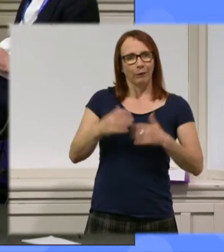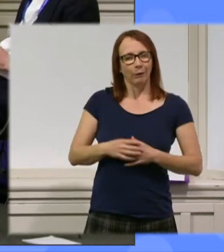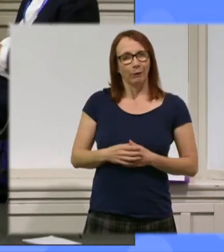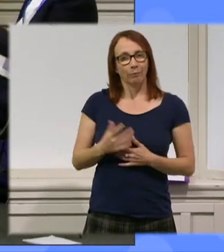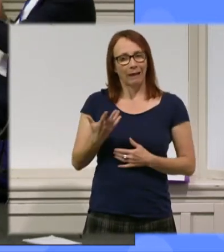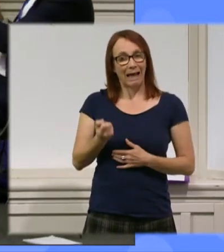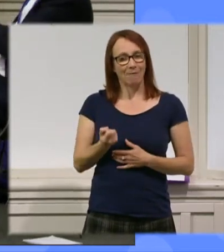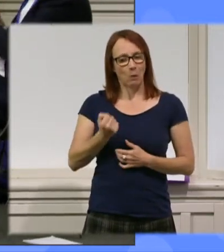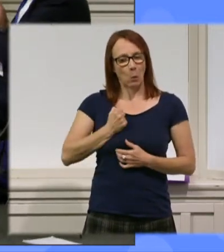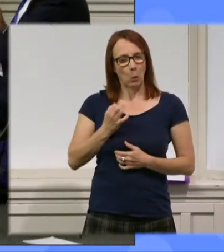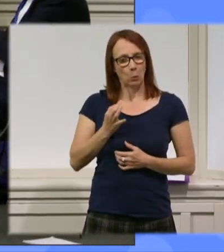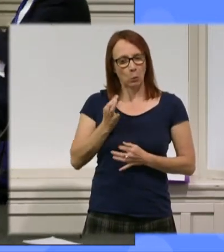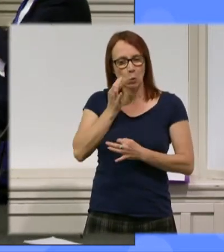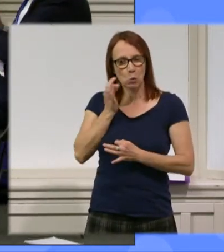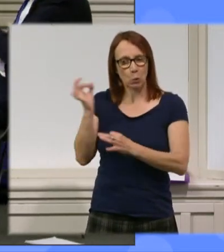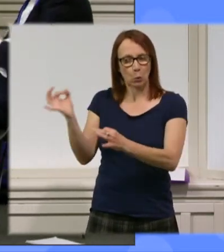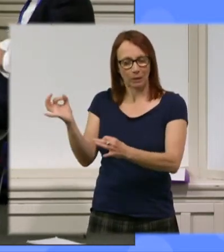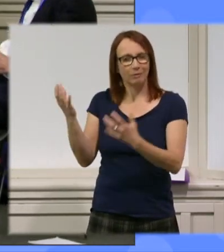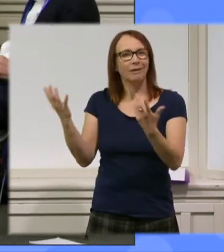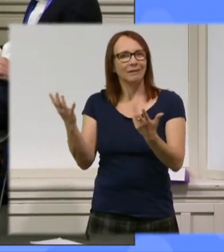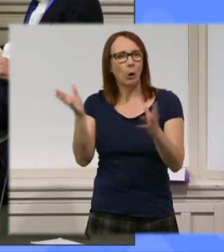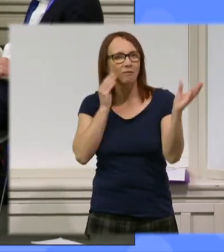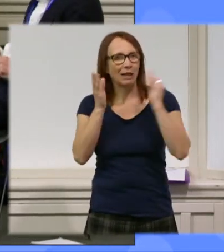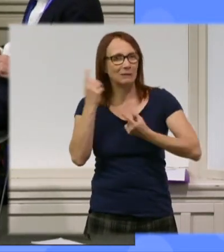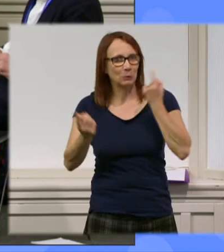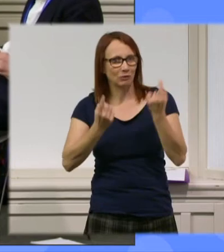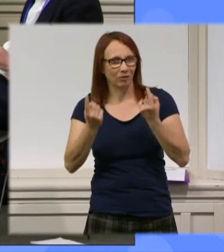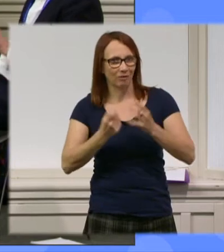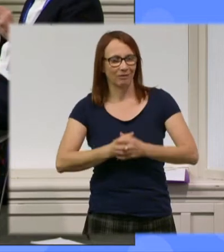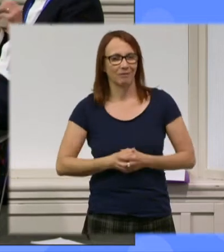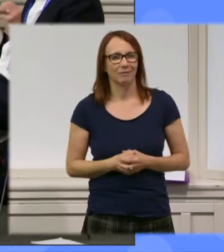you given that you've listened to each other and i hope that you have let me